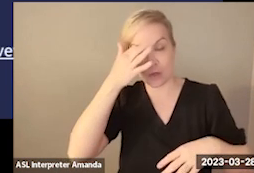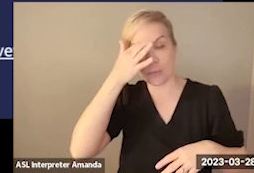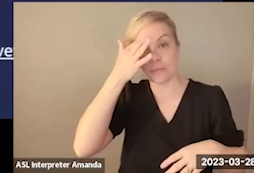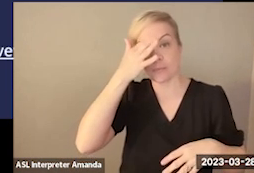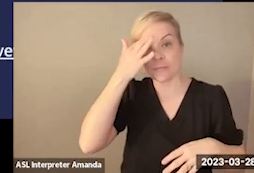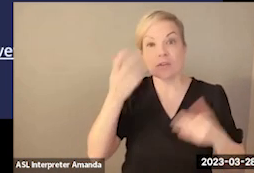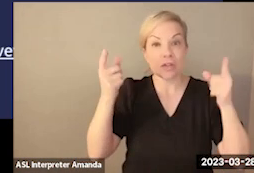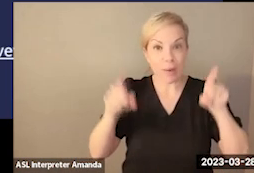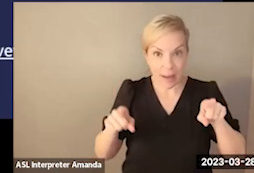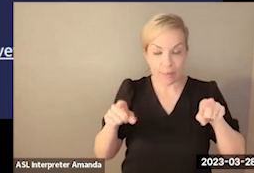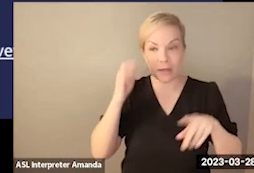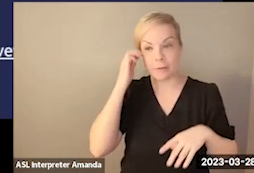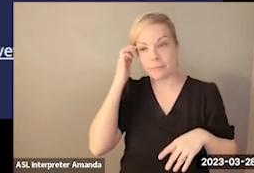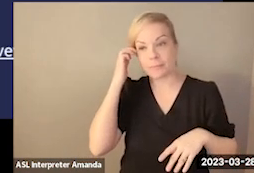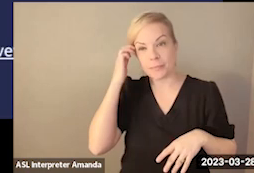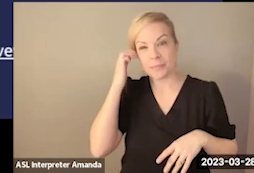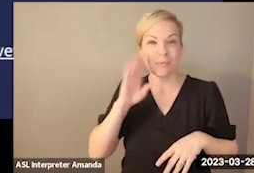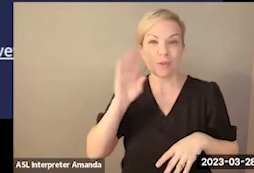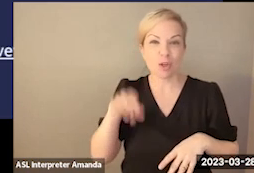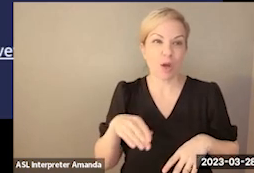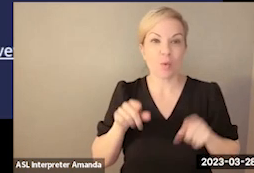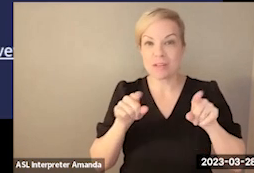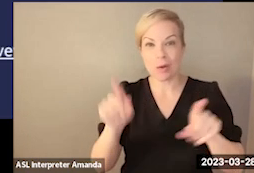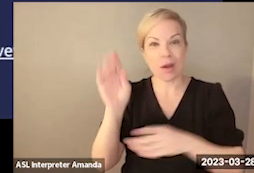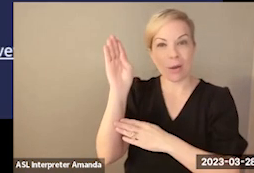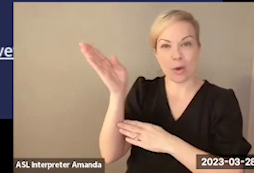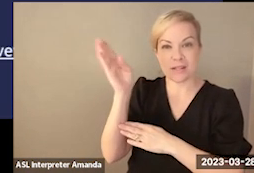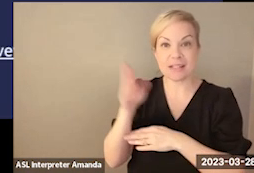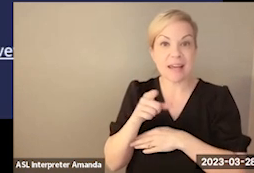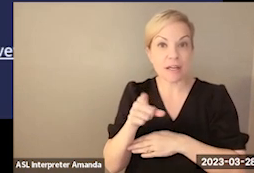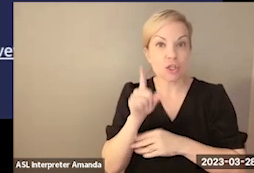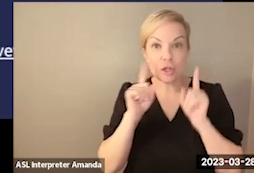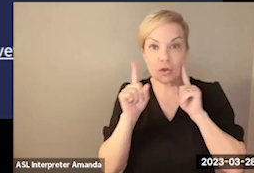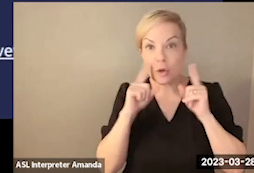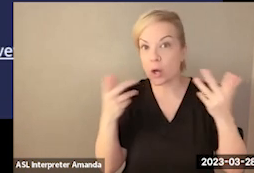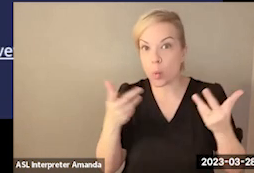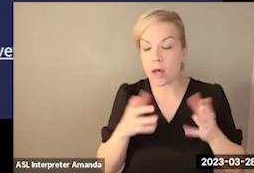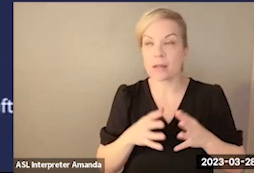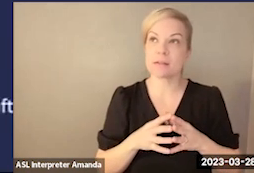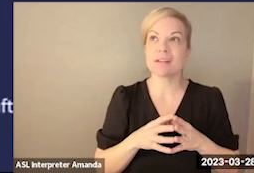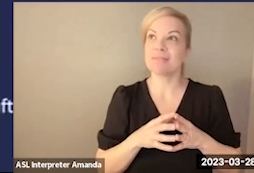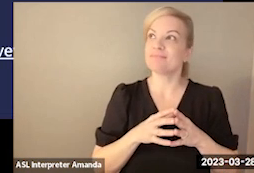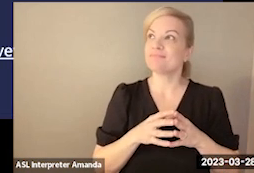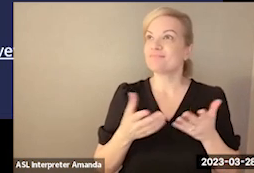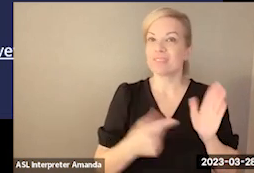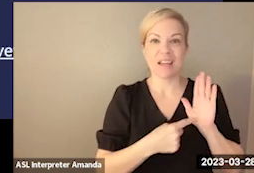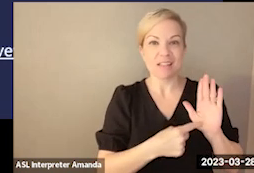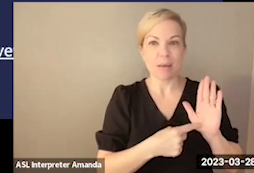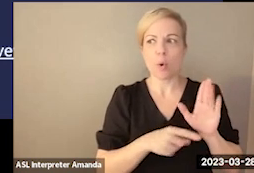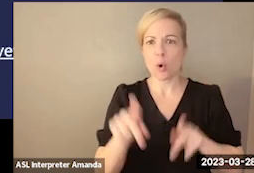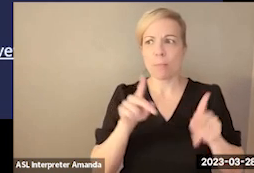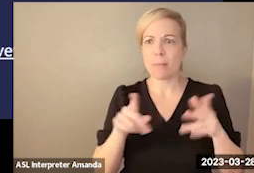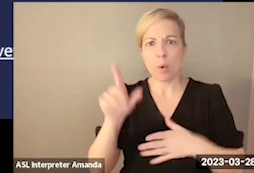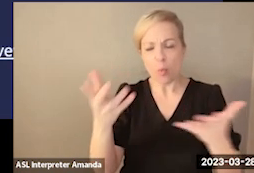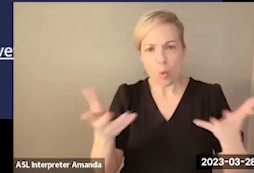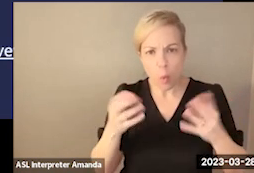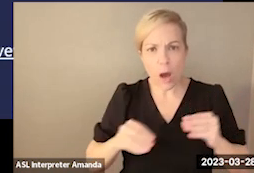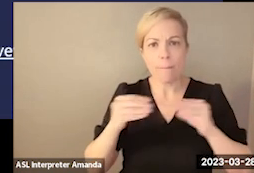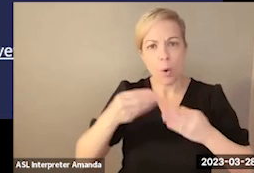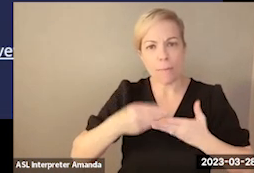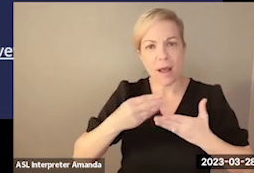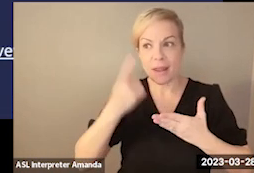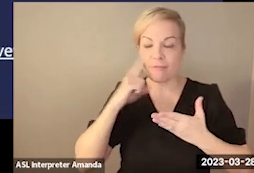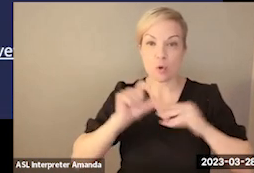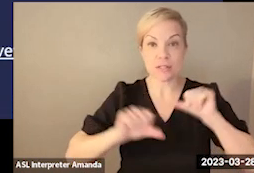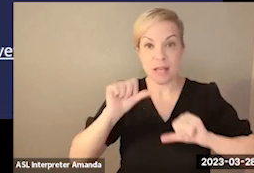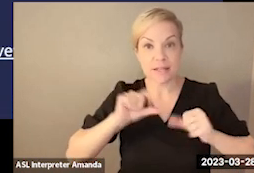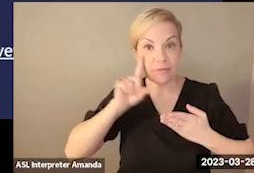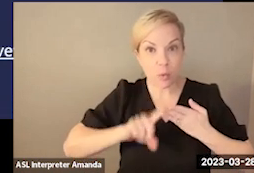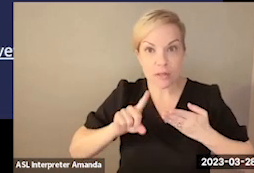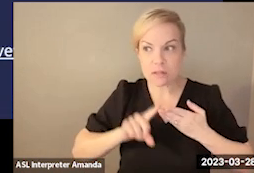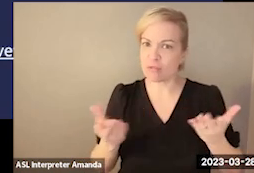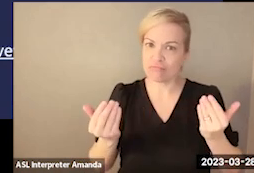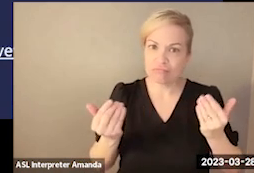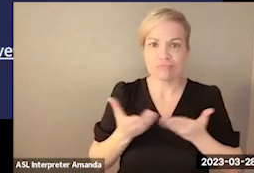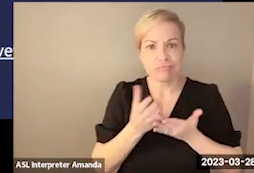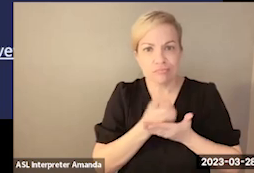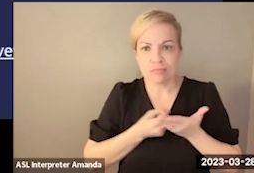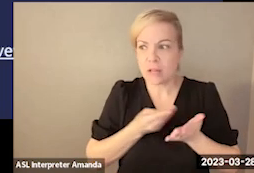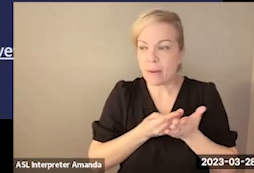Debbie Stine, Science & Technology Policy Academy: you know, you'll a lot of the presentation here. Will they be focusing more on getting like more money, you know, for the scientific research enterprise more funding for research. And of course that helps society. But